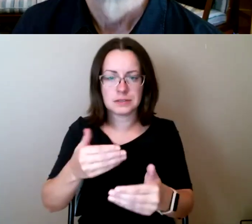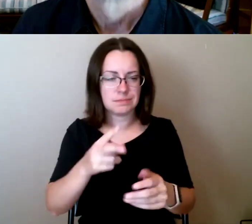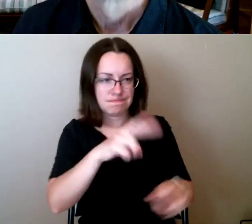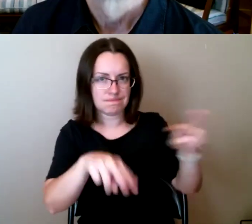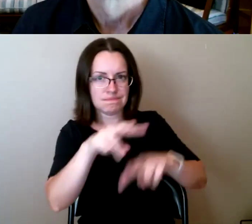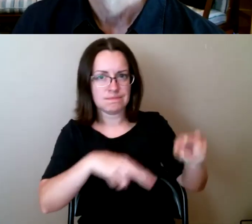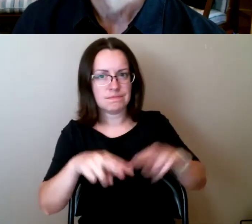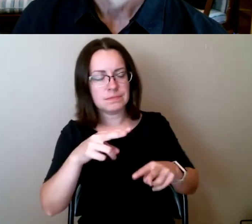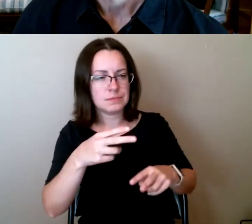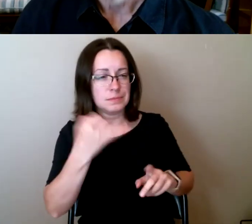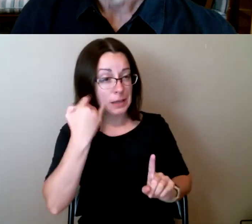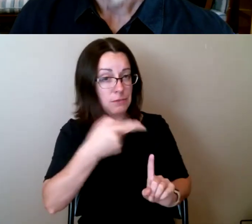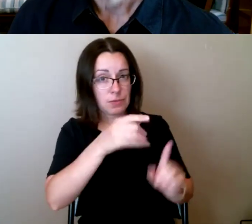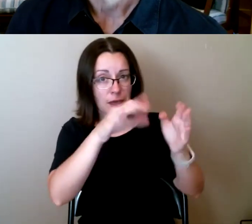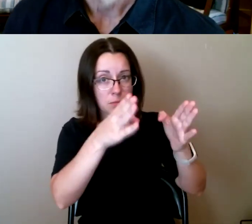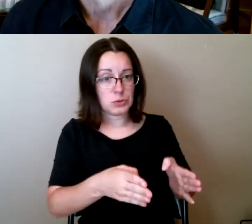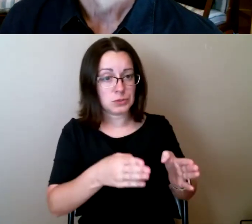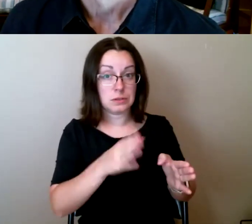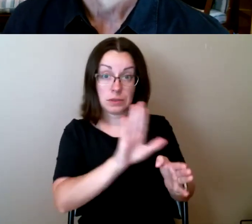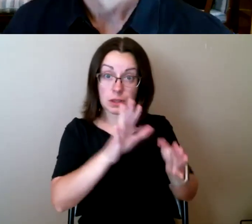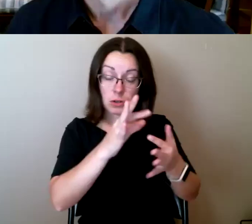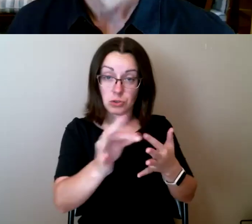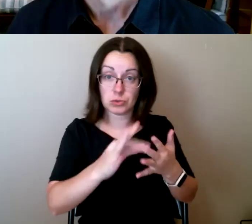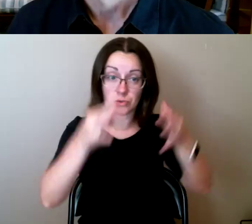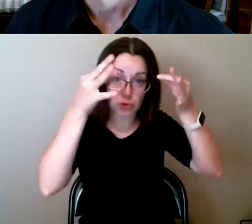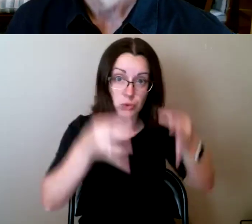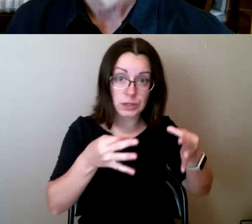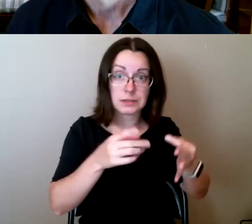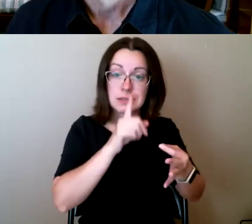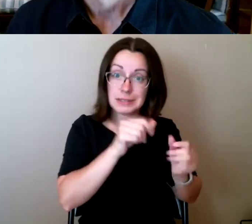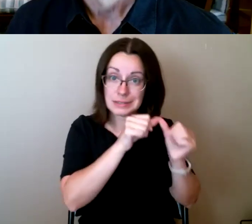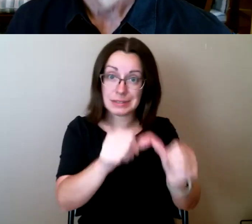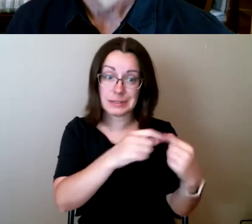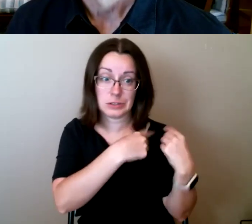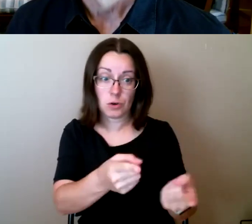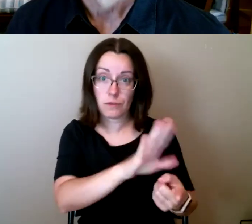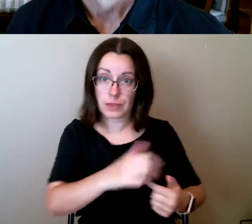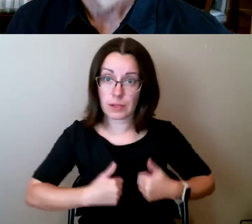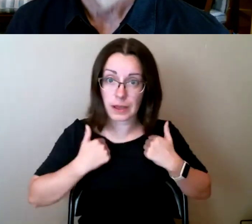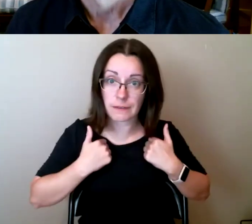is consistent over time, whether the person is understanding the information that was provided